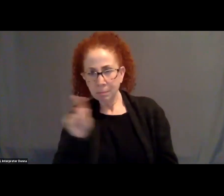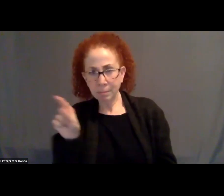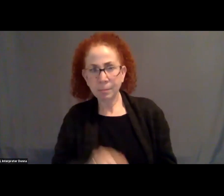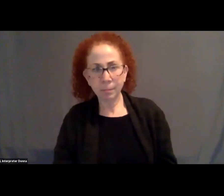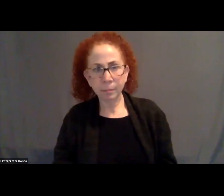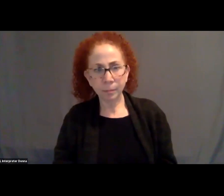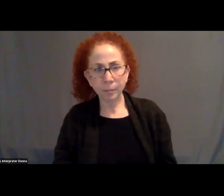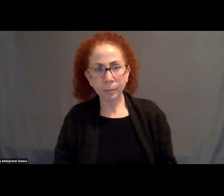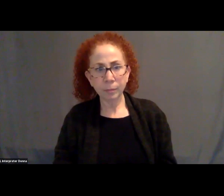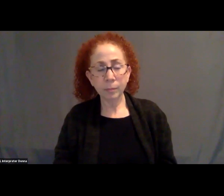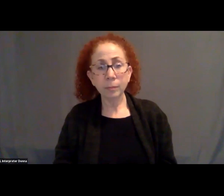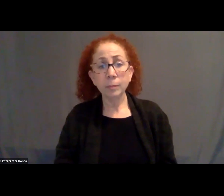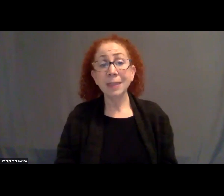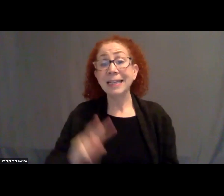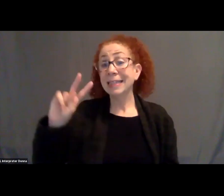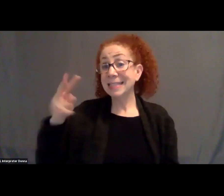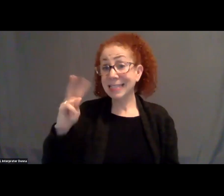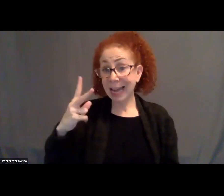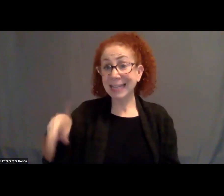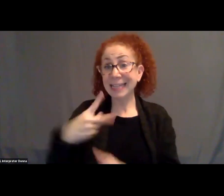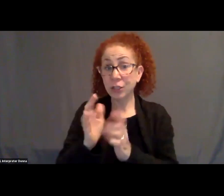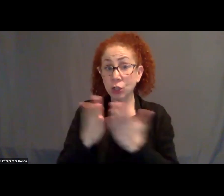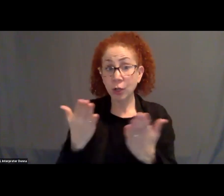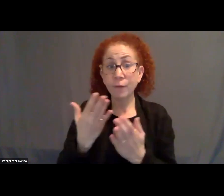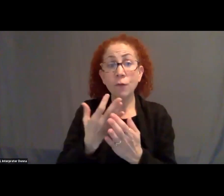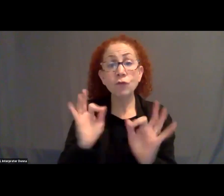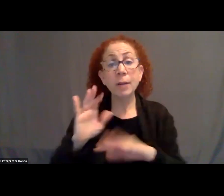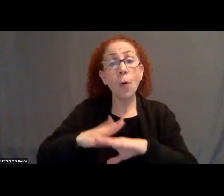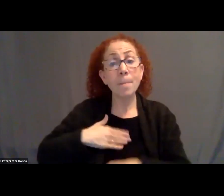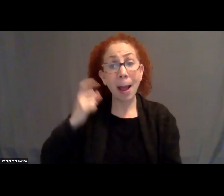In the second edition of Freedom on my Mind,